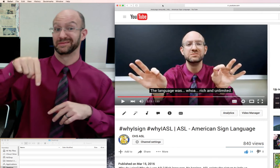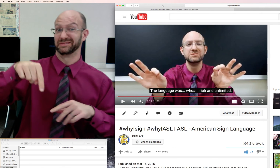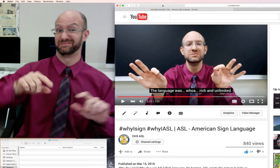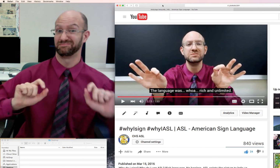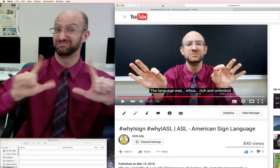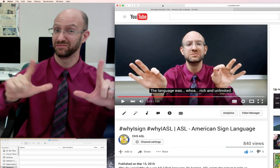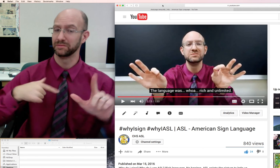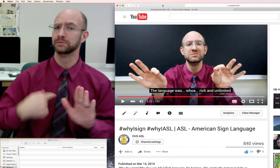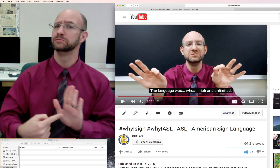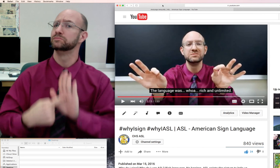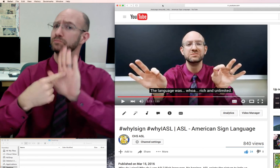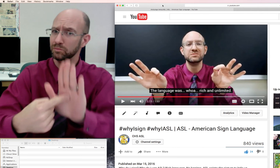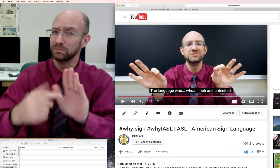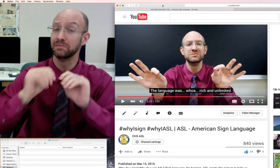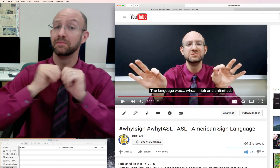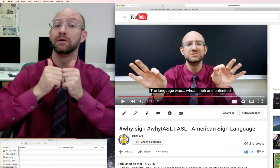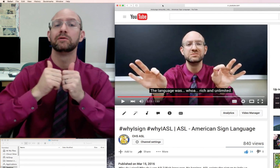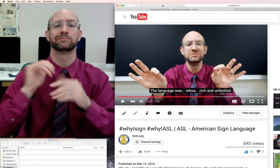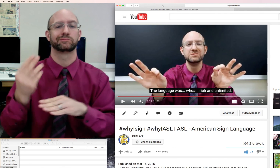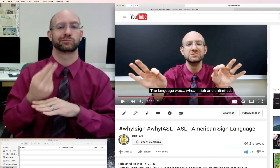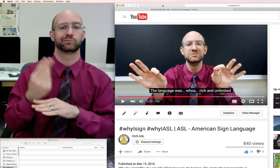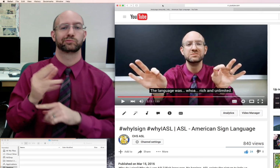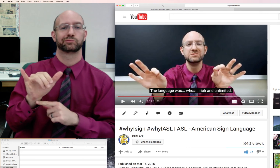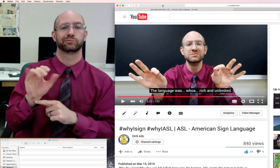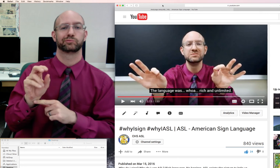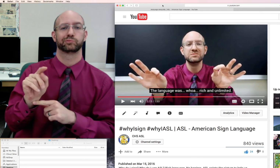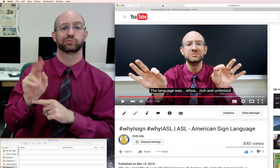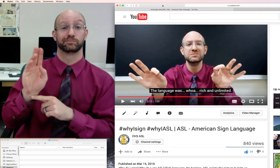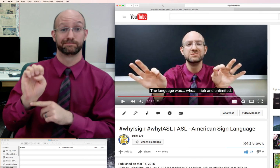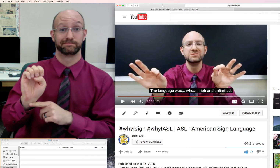This video will show you how to add captions using Youtube.